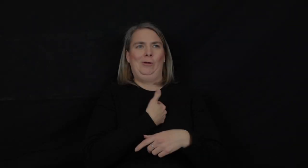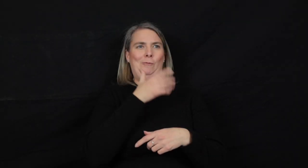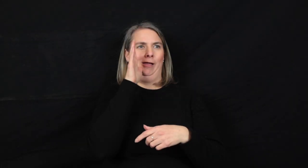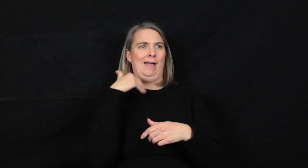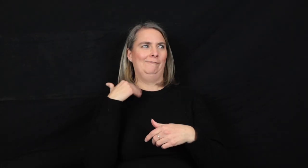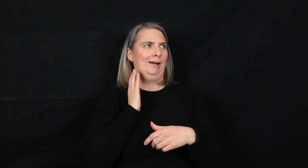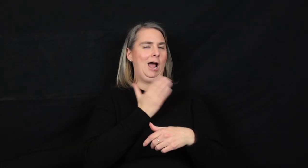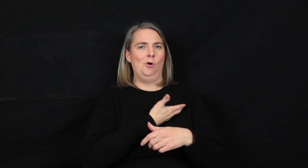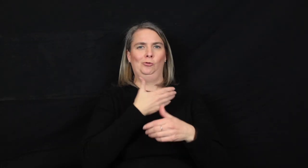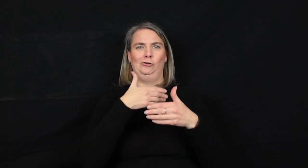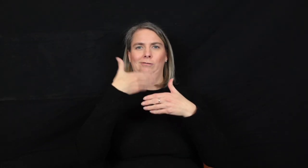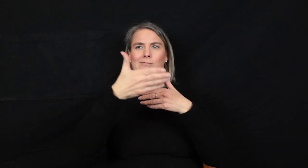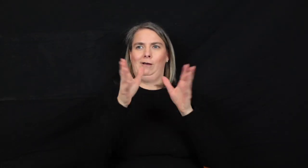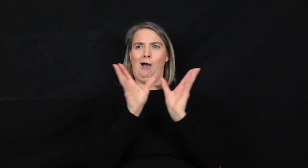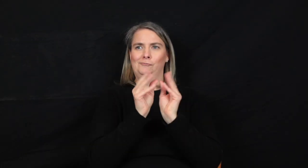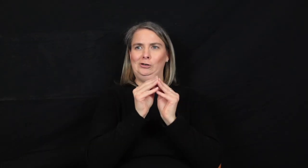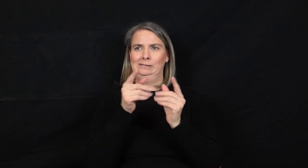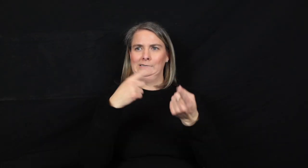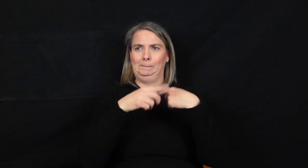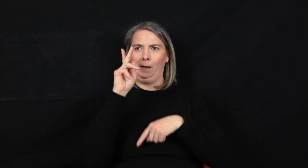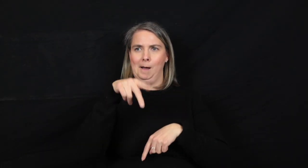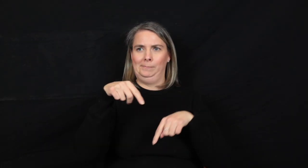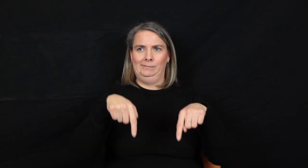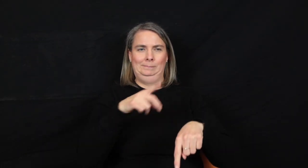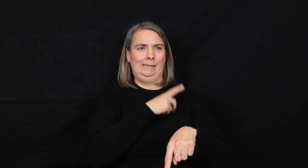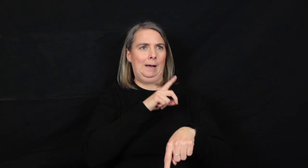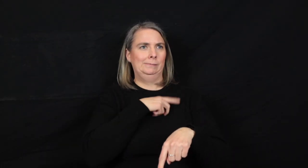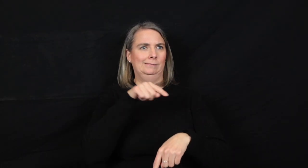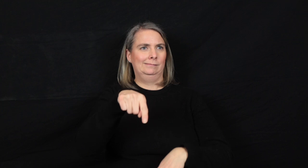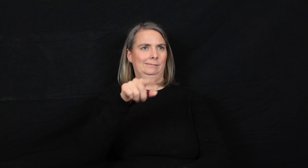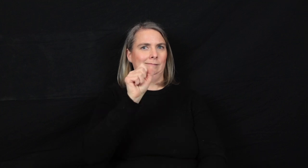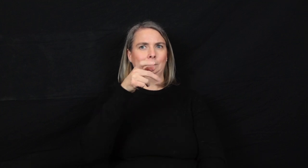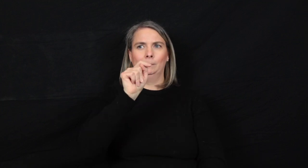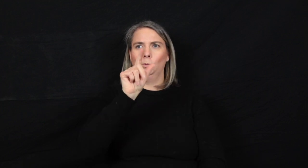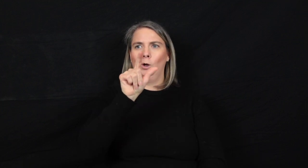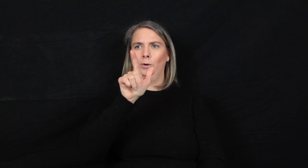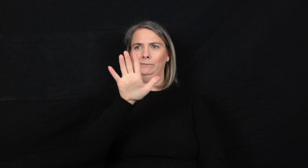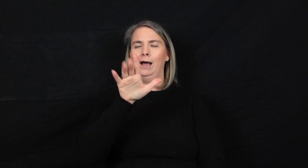Kathleen: We are having a conference in Minneapolis coming up in September 2025.